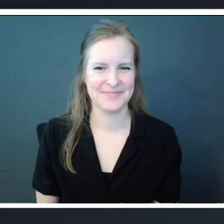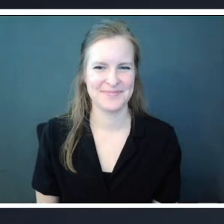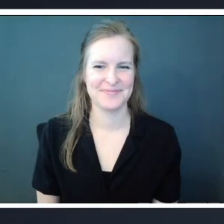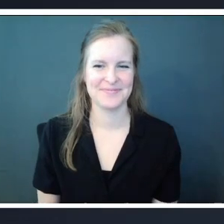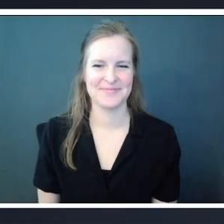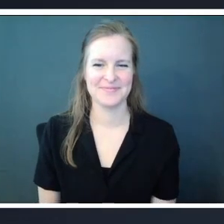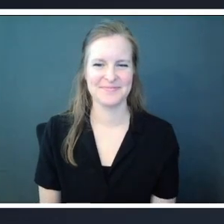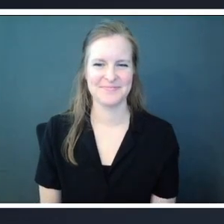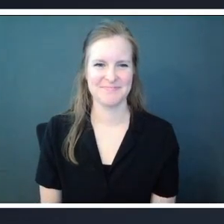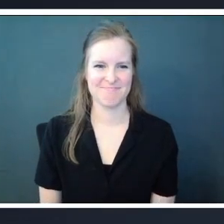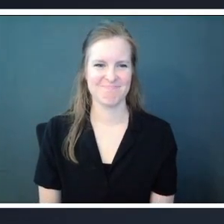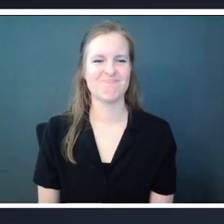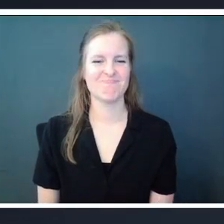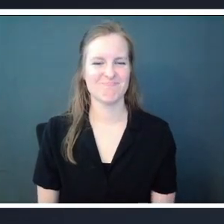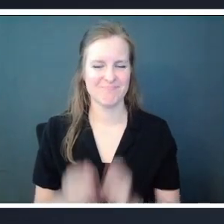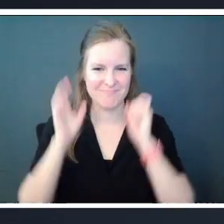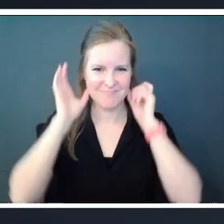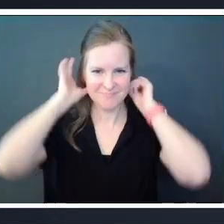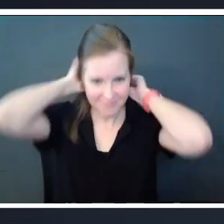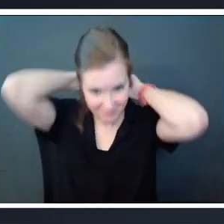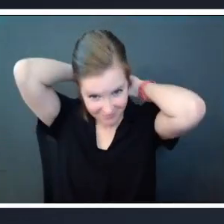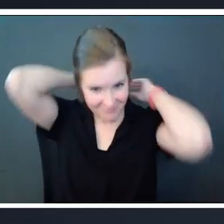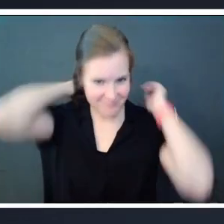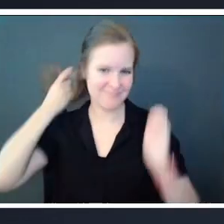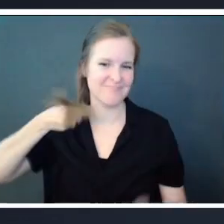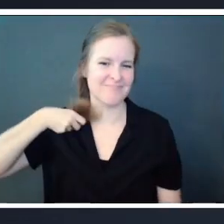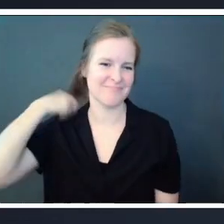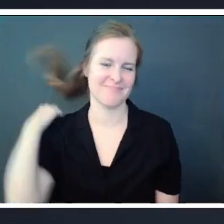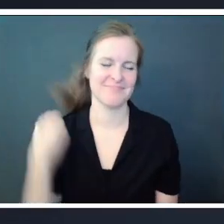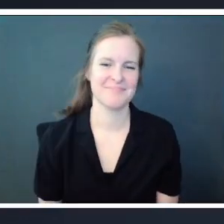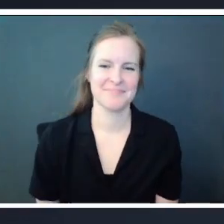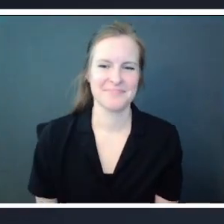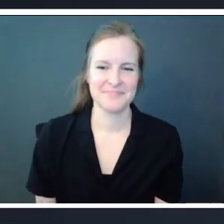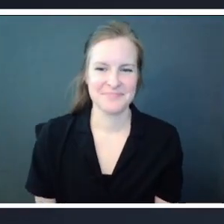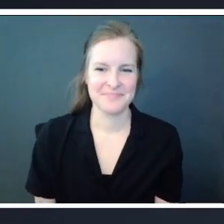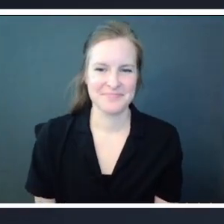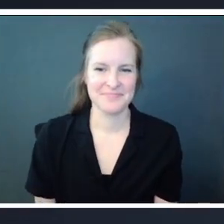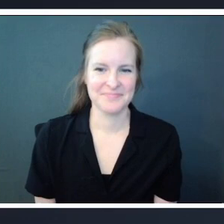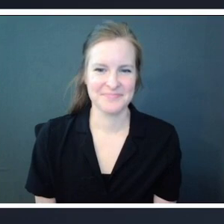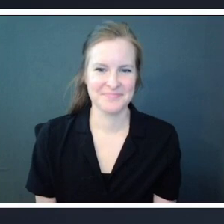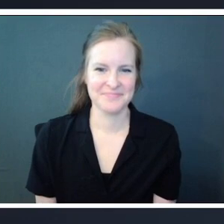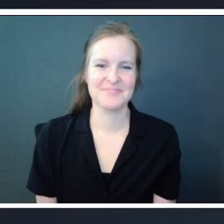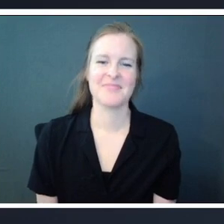If I could share the repoll. Coming up, it would all say skink. You're all getting it. So,